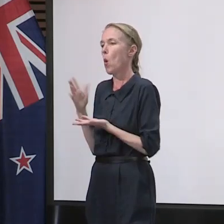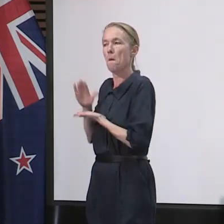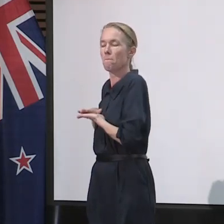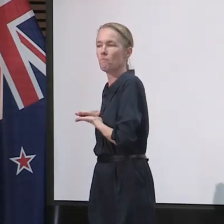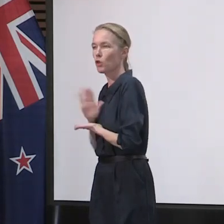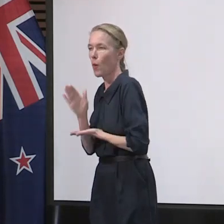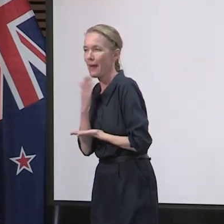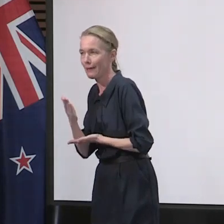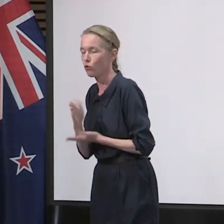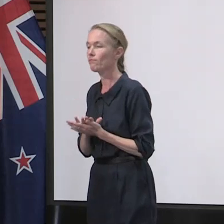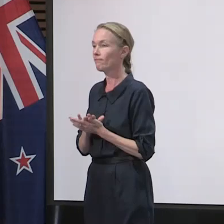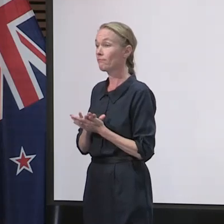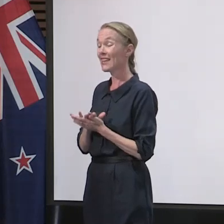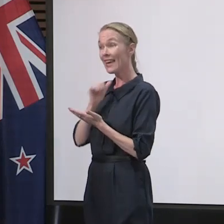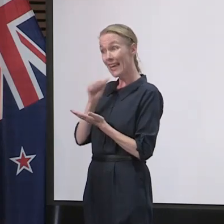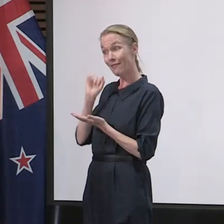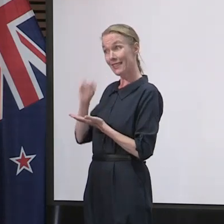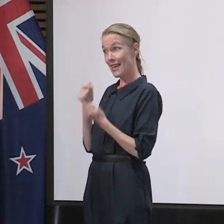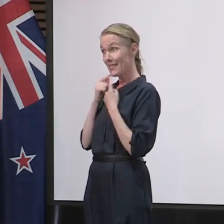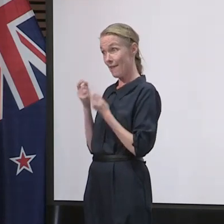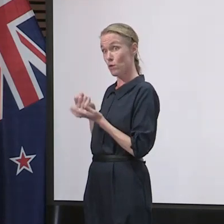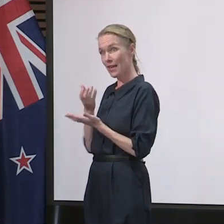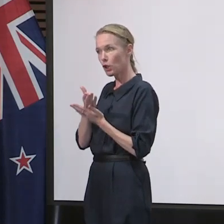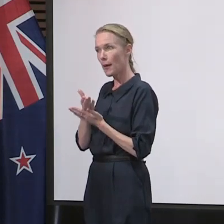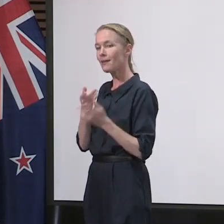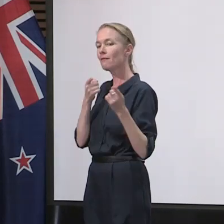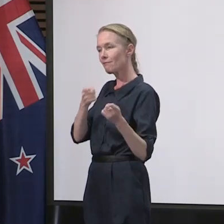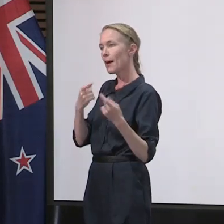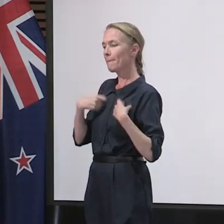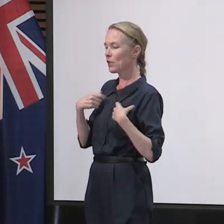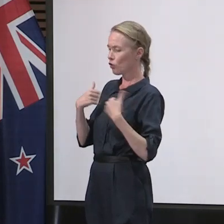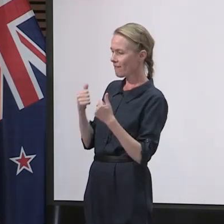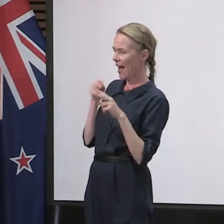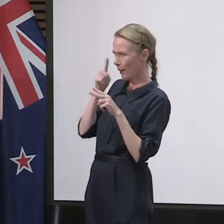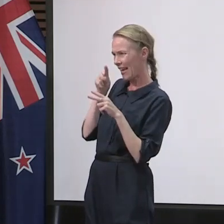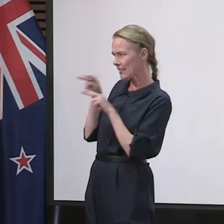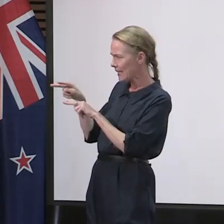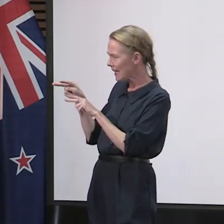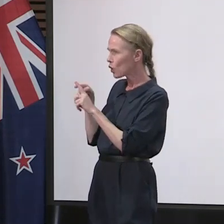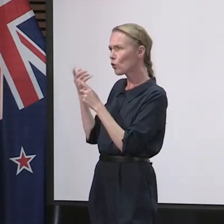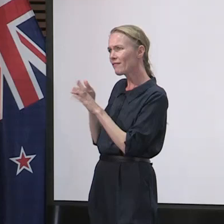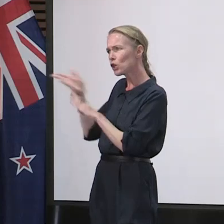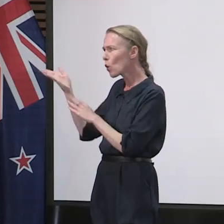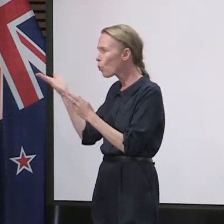tracing team, should you be identified as a close contact.